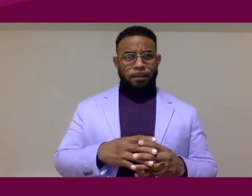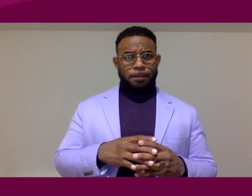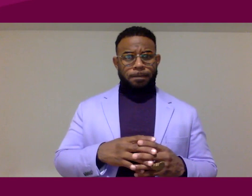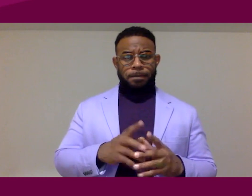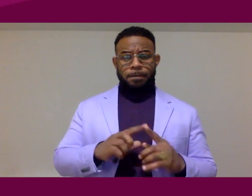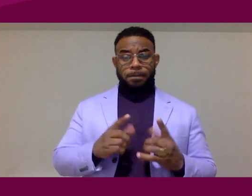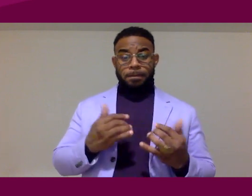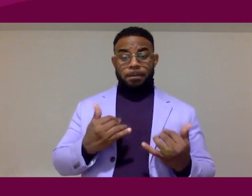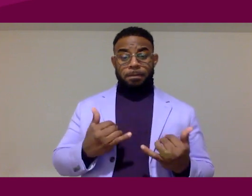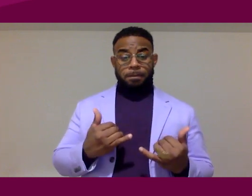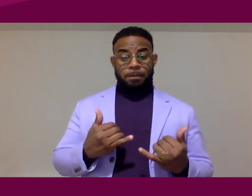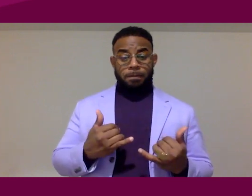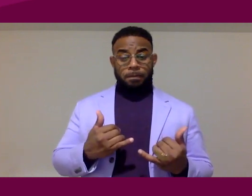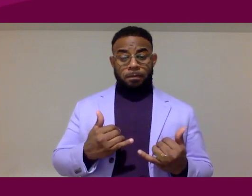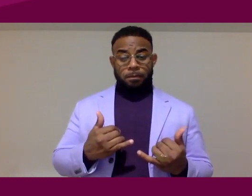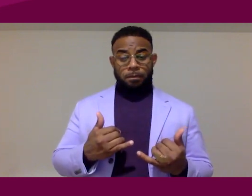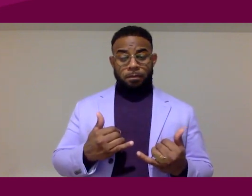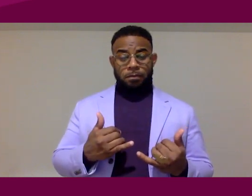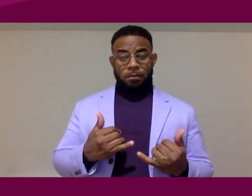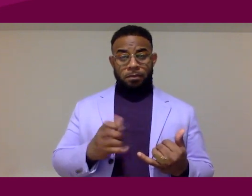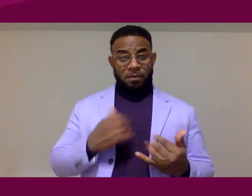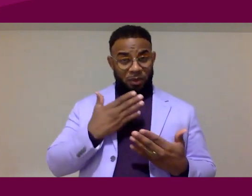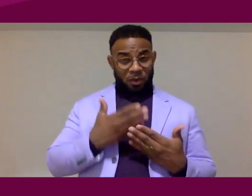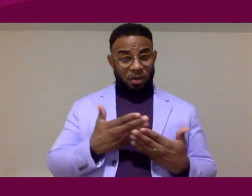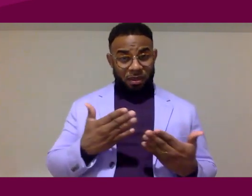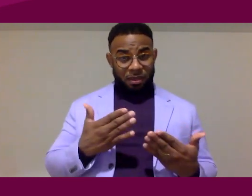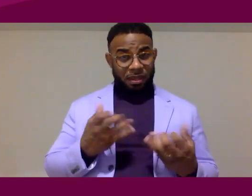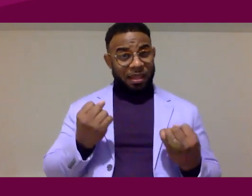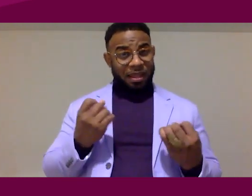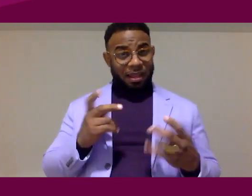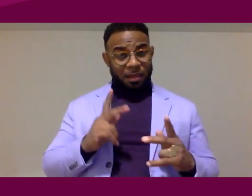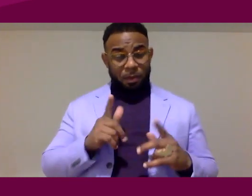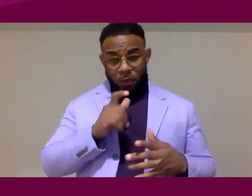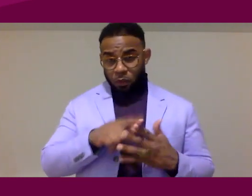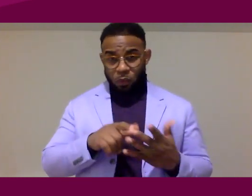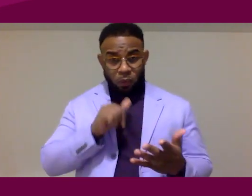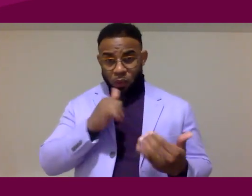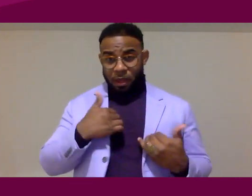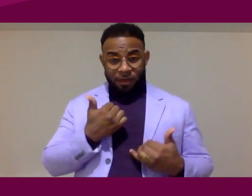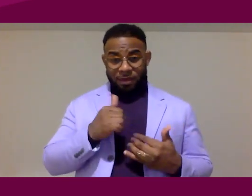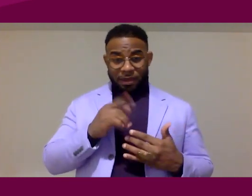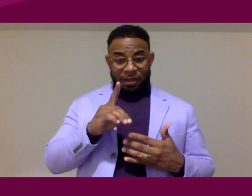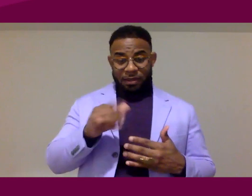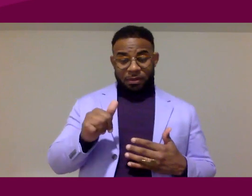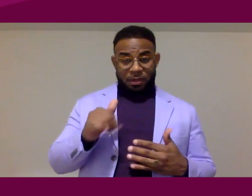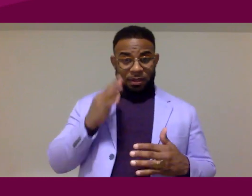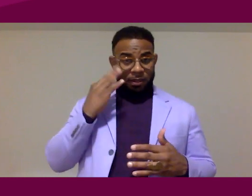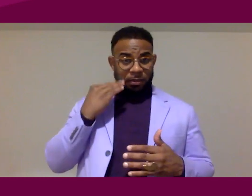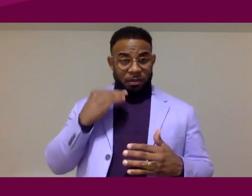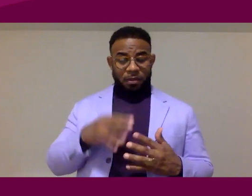But now, and it's a good thing, that lots of people who don't have any disability experience